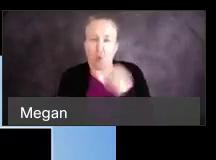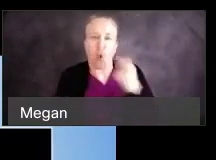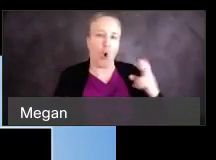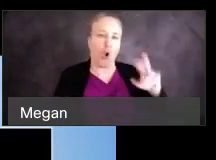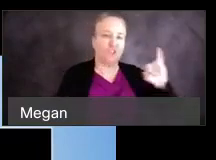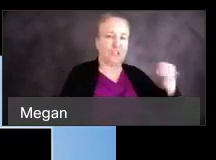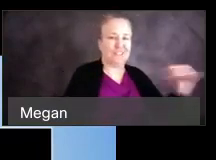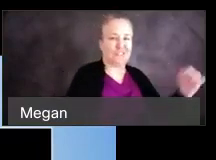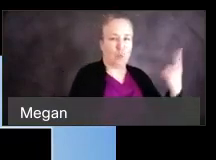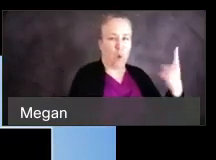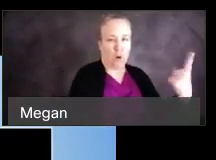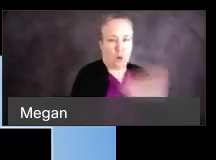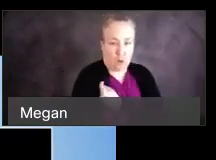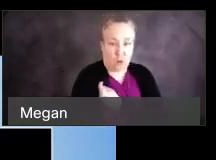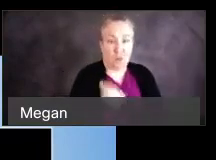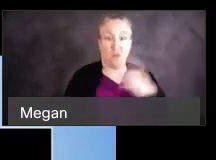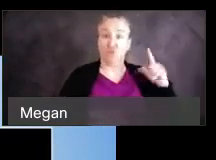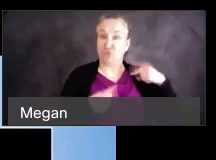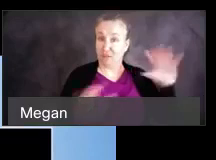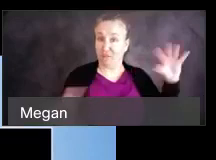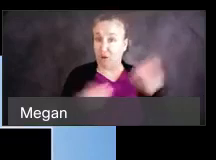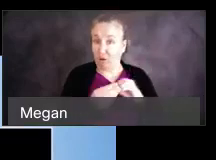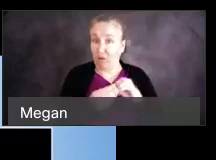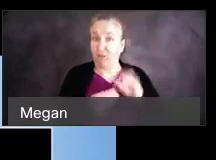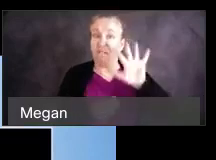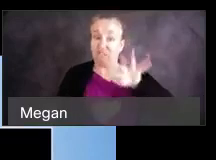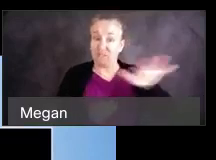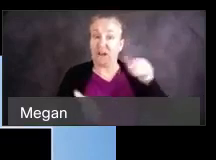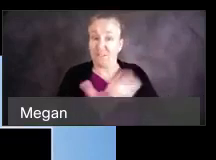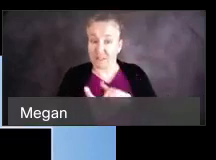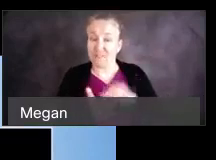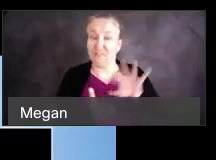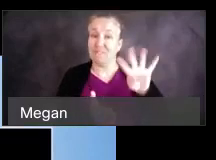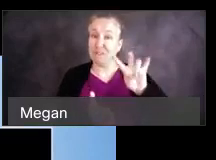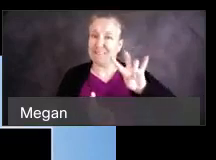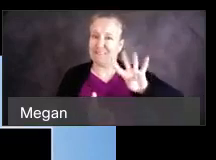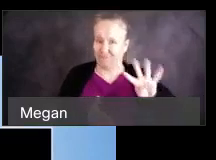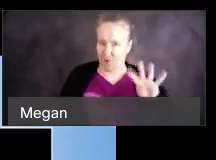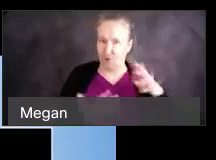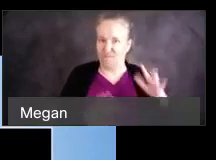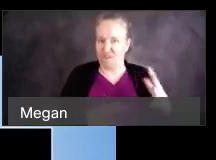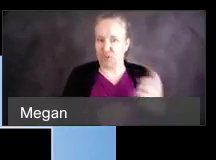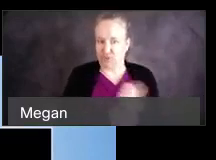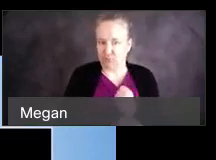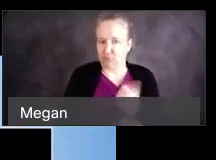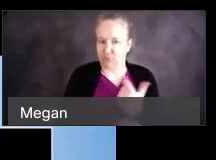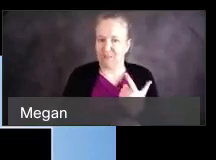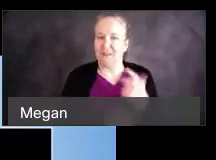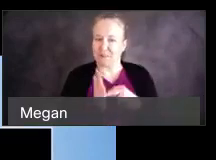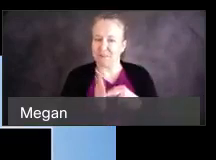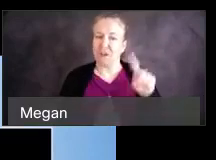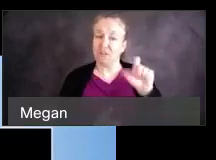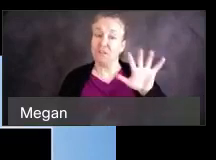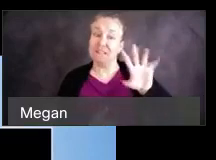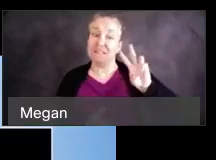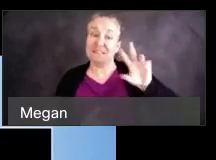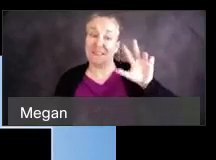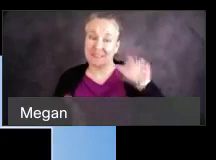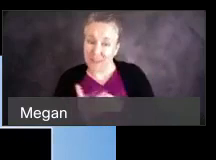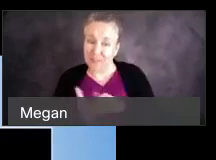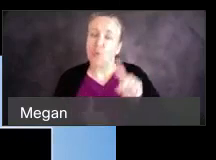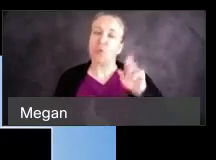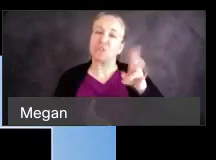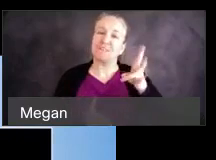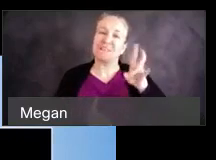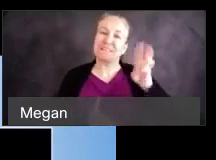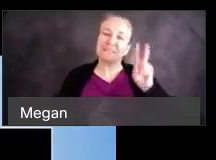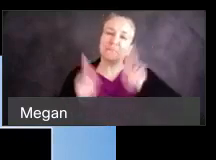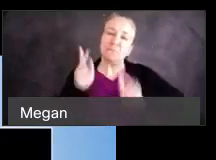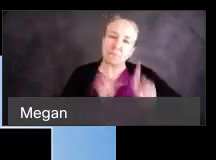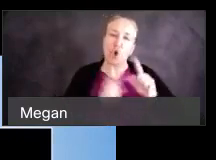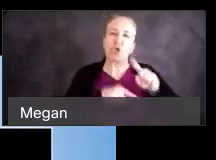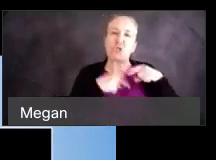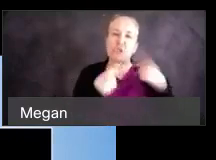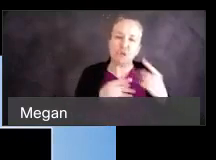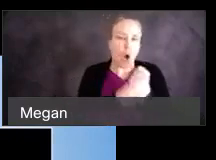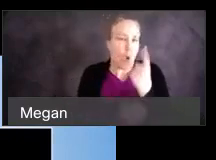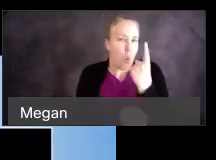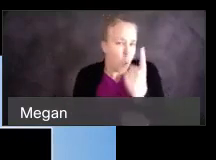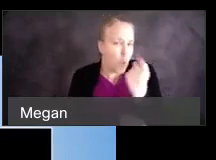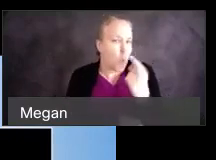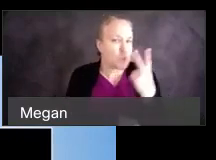we're at 55,474. That's a total of 156,176 people that have received either one or both doses of